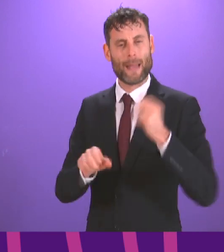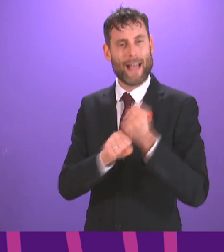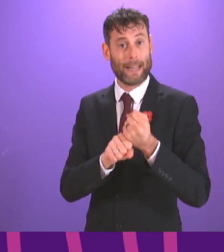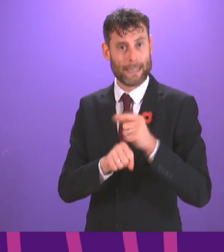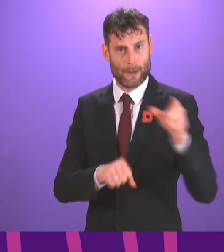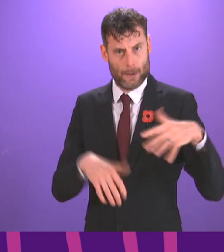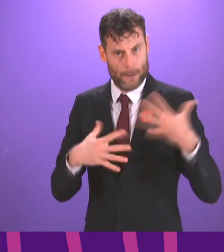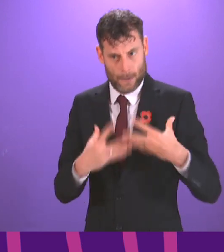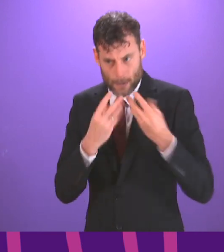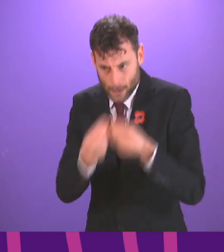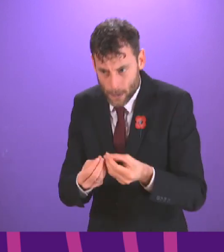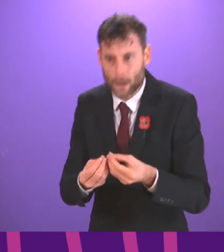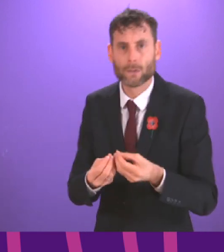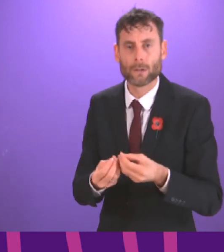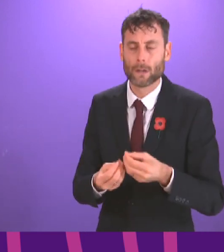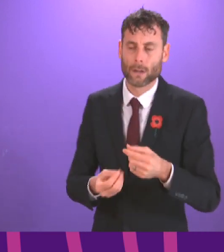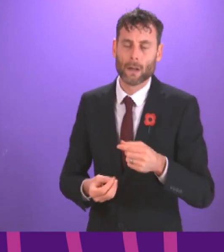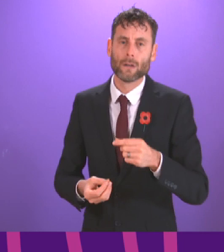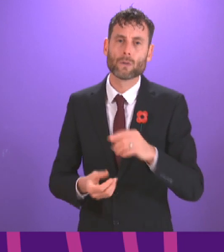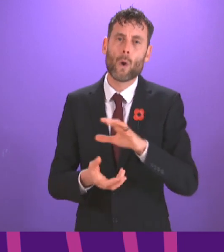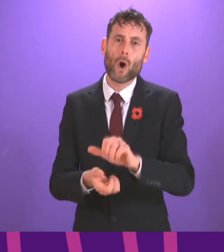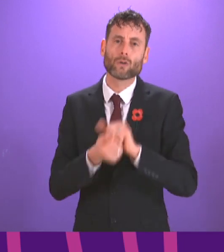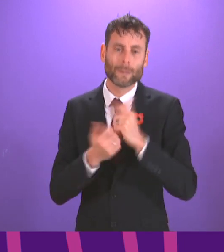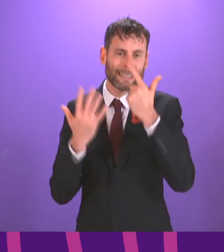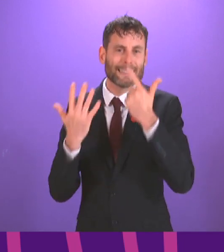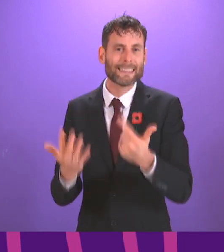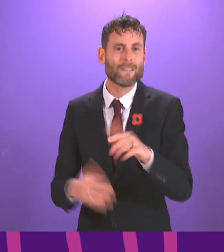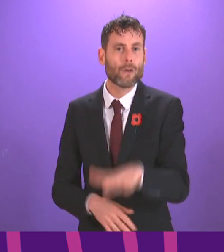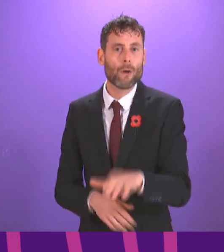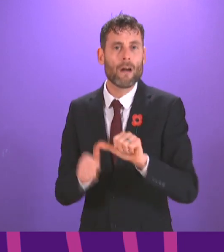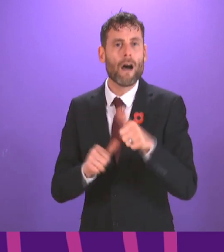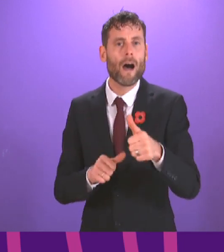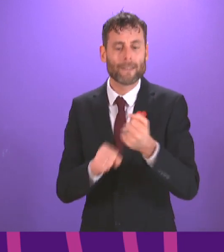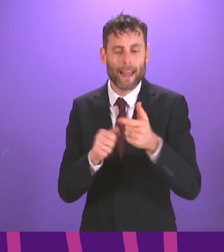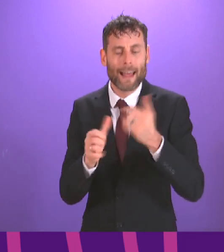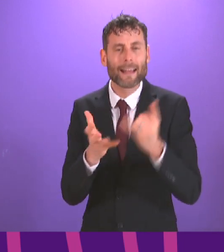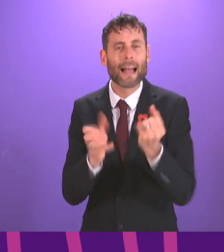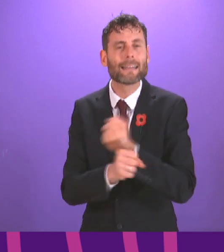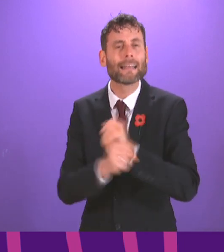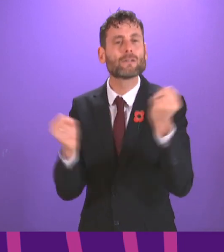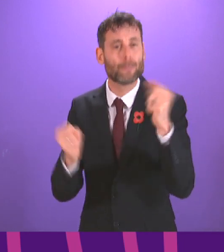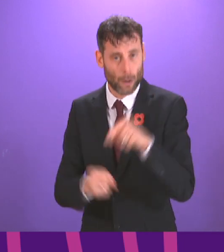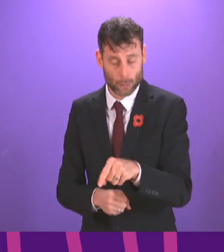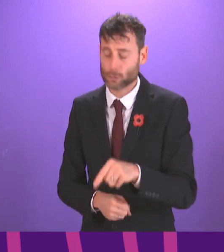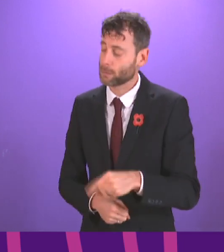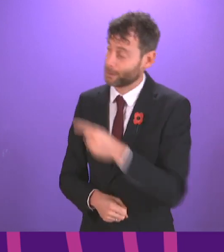to Scotland, including by adopting seven-year-old Mohammad Sudais after he was injured in a gas explosion. Mohammad Asif is also known to the First Minister.